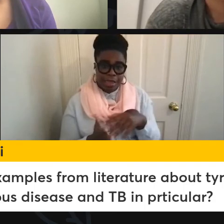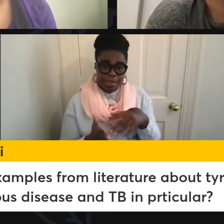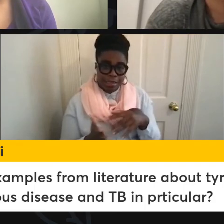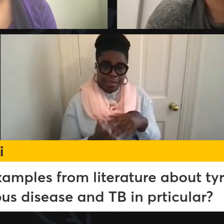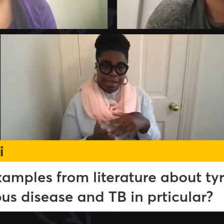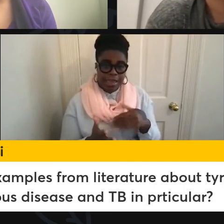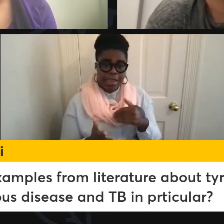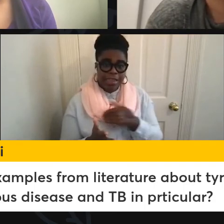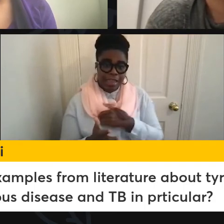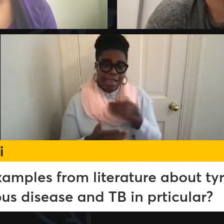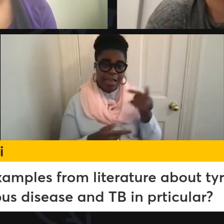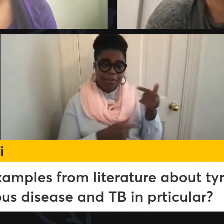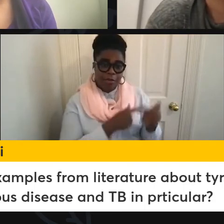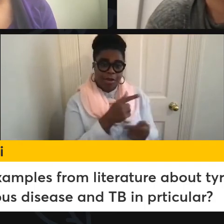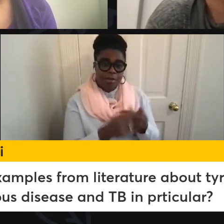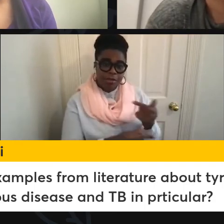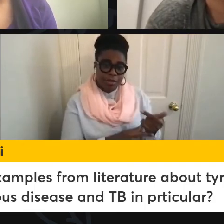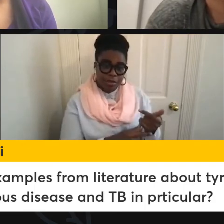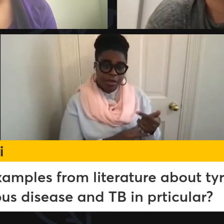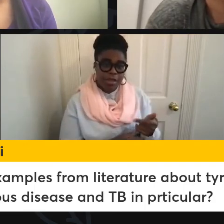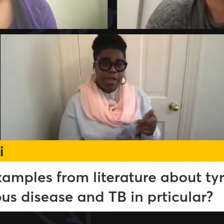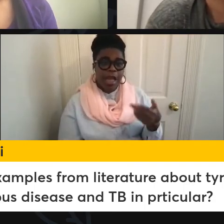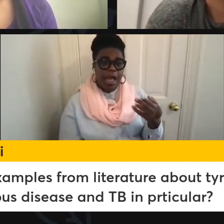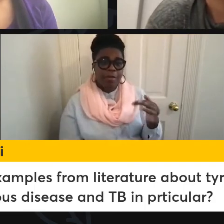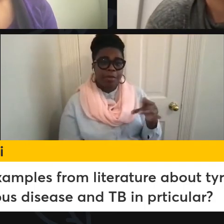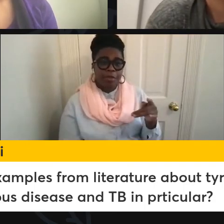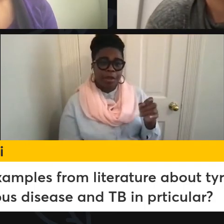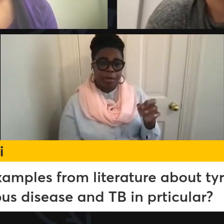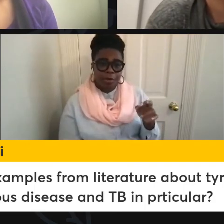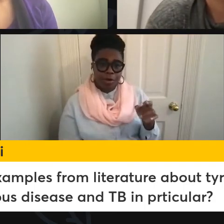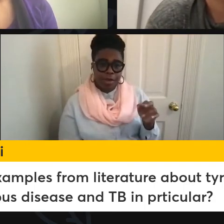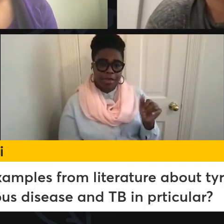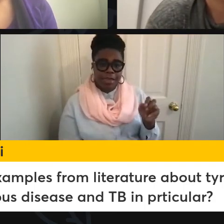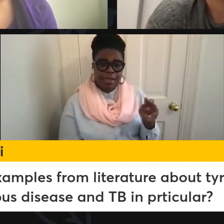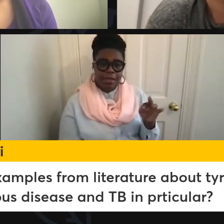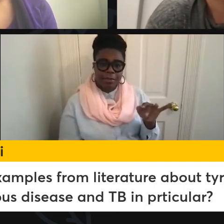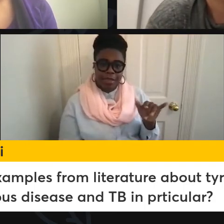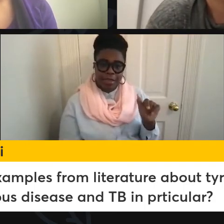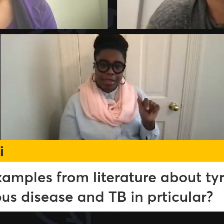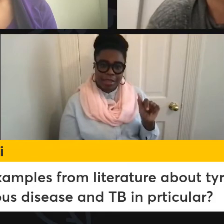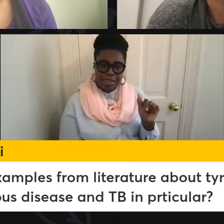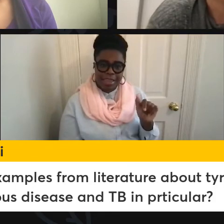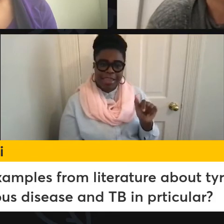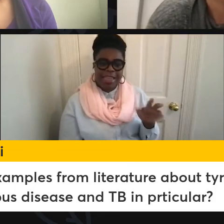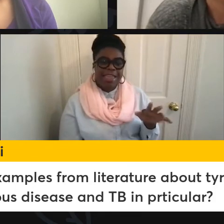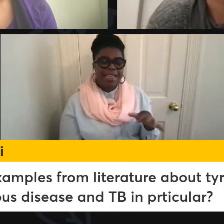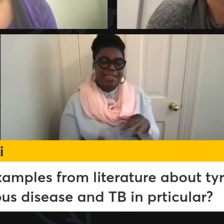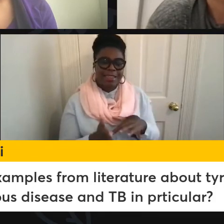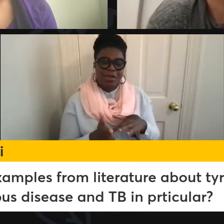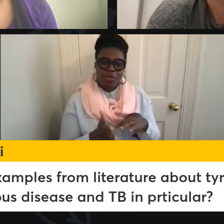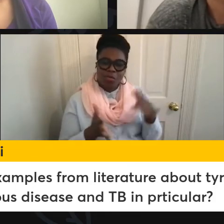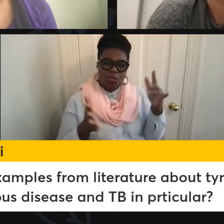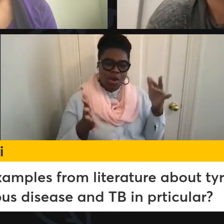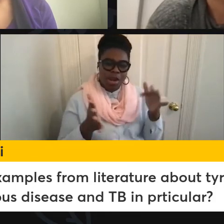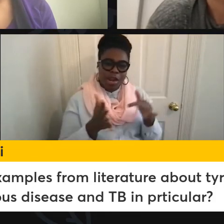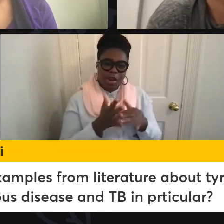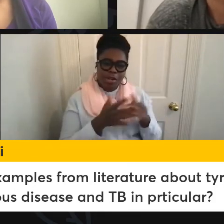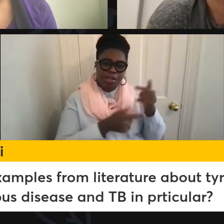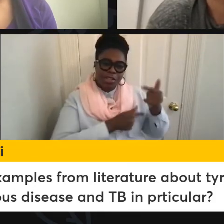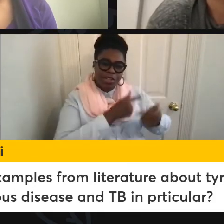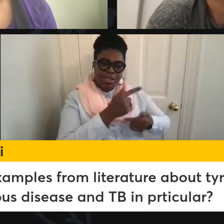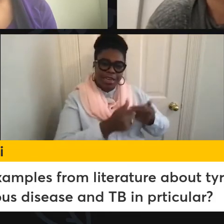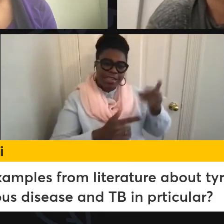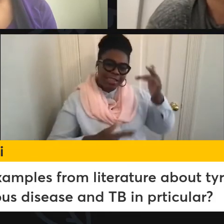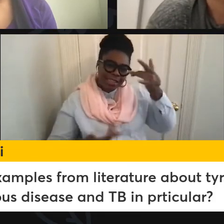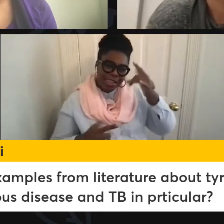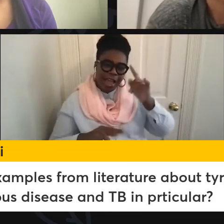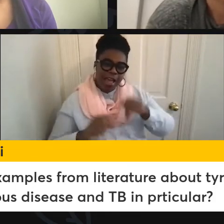hereditary type hyper tyrosinemia, but it's a very rare genetic disease. And I couldn't find any data that describes